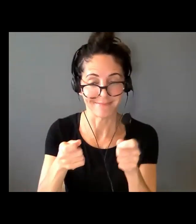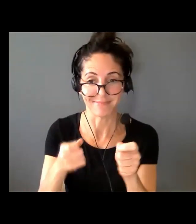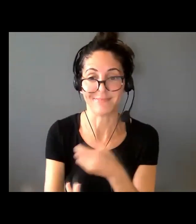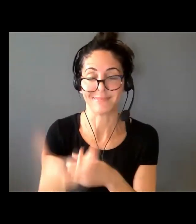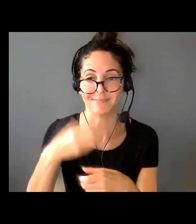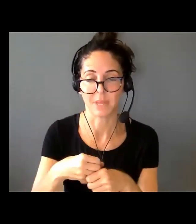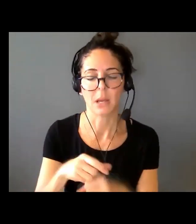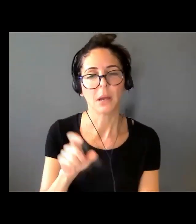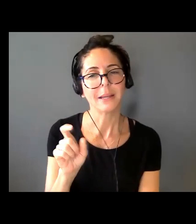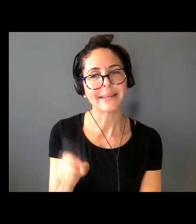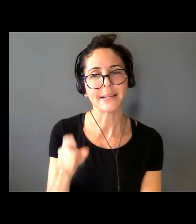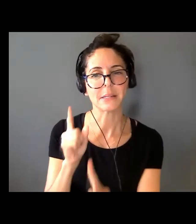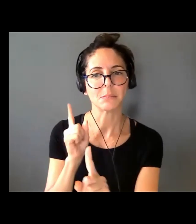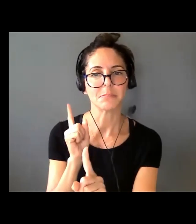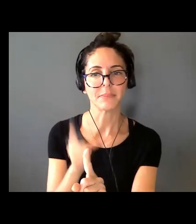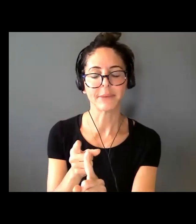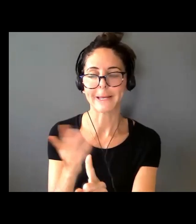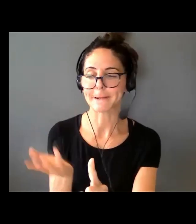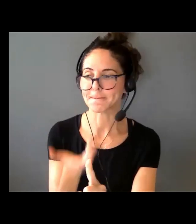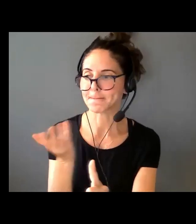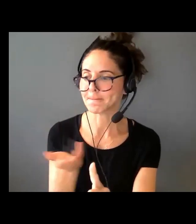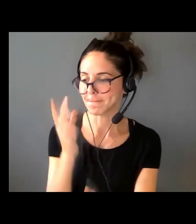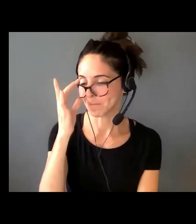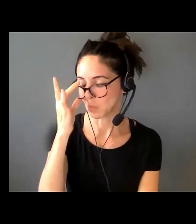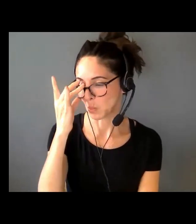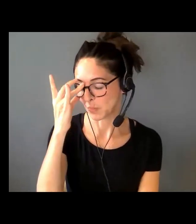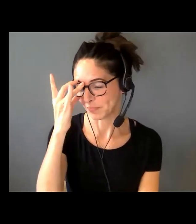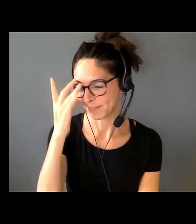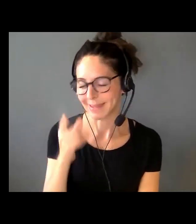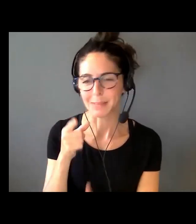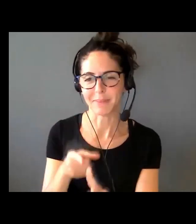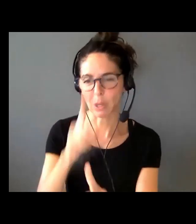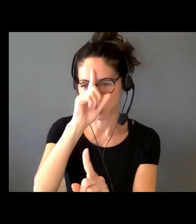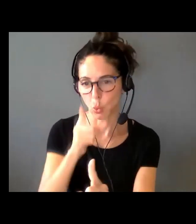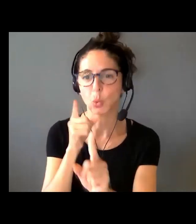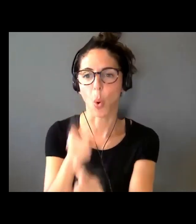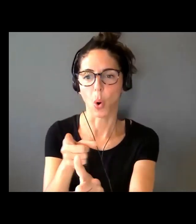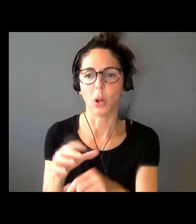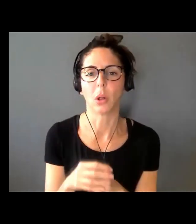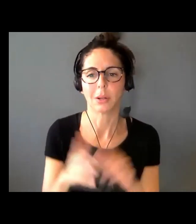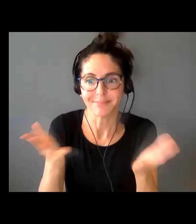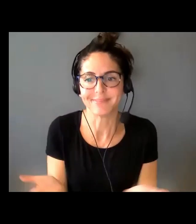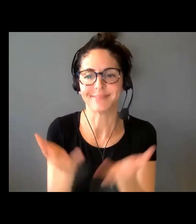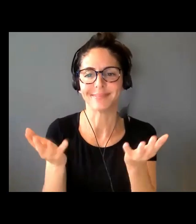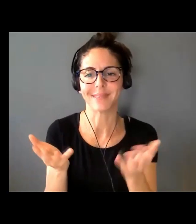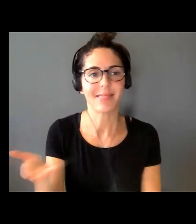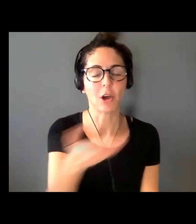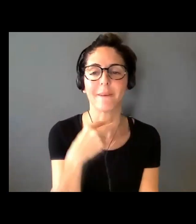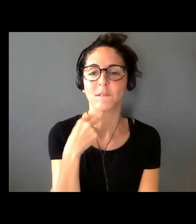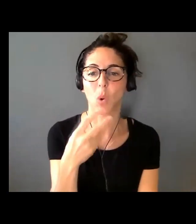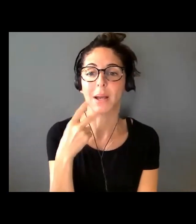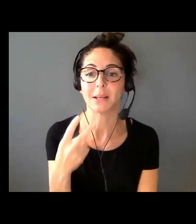specific aim to leverage the voice of people who are usually left out of public debates,